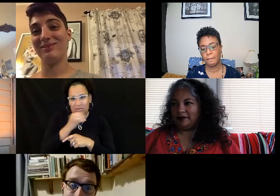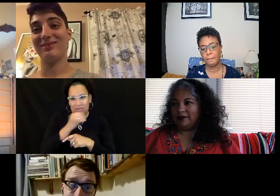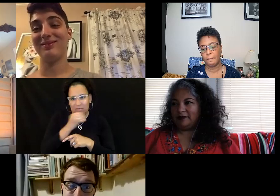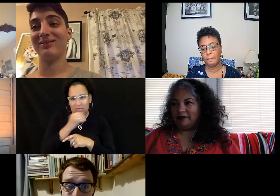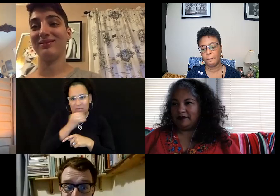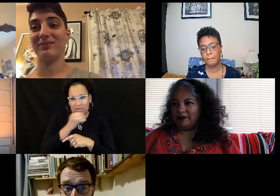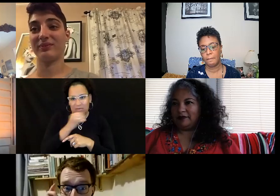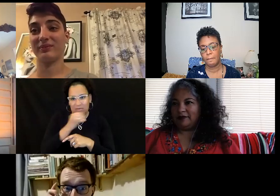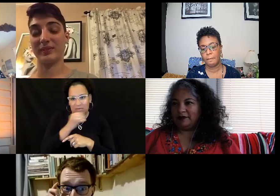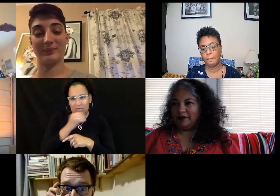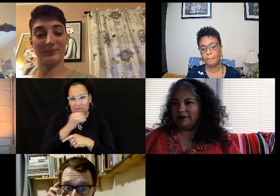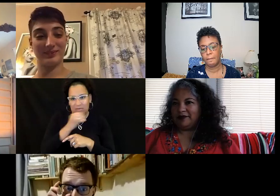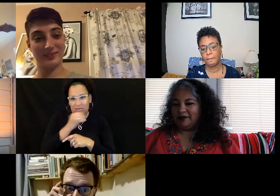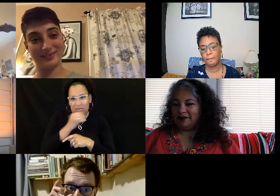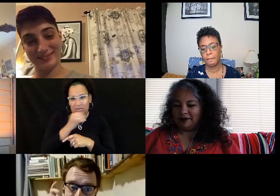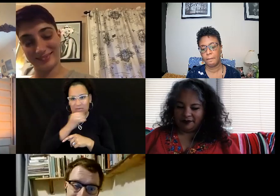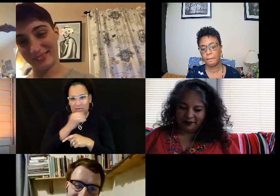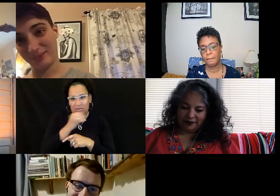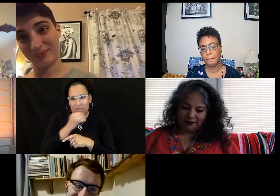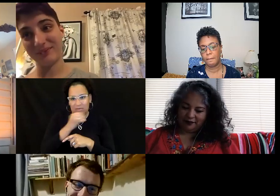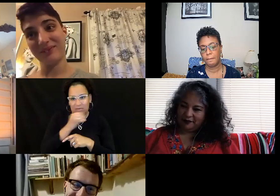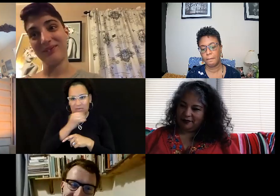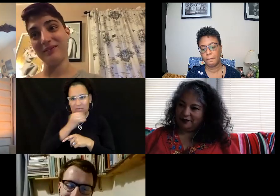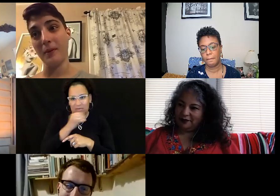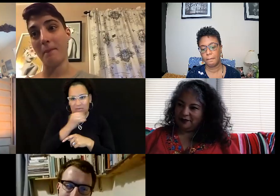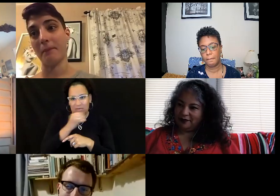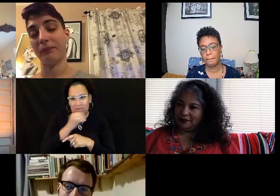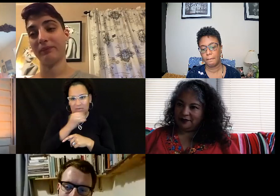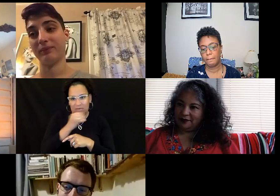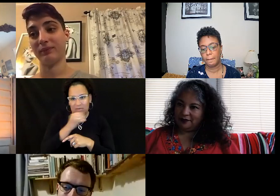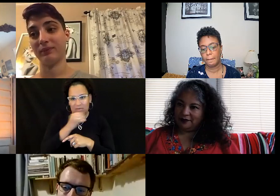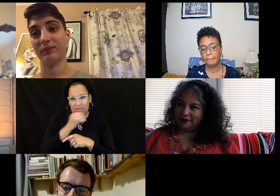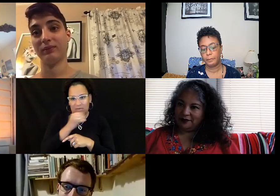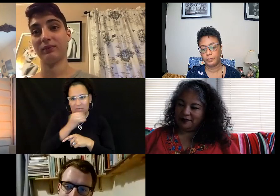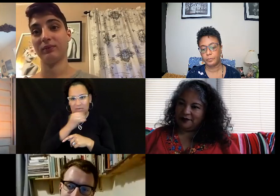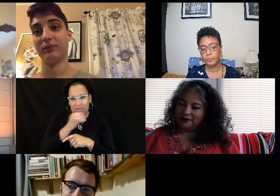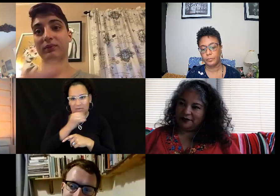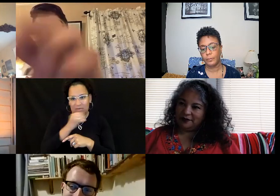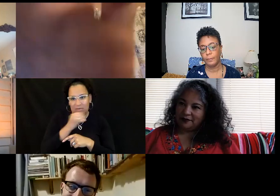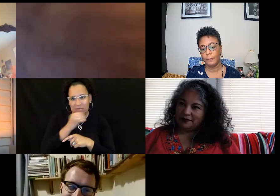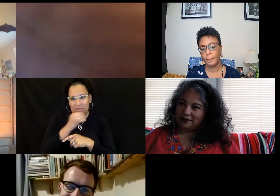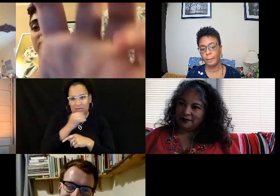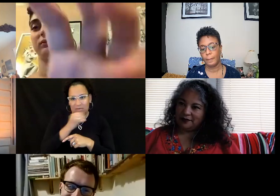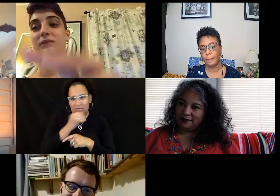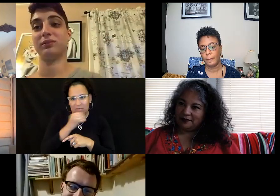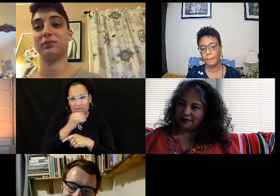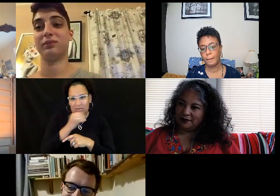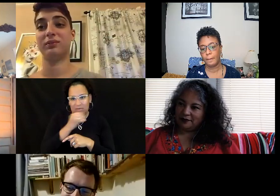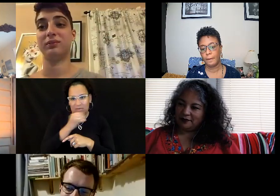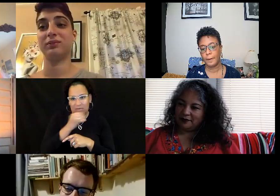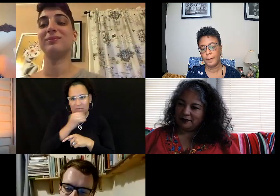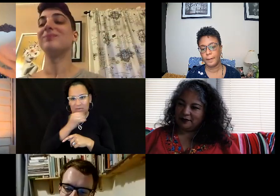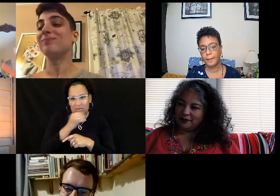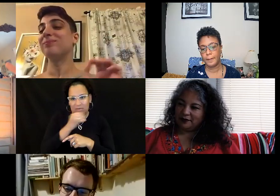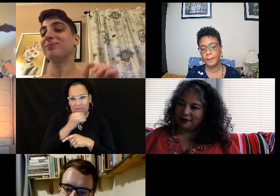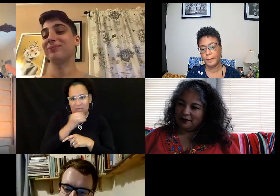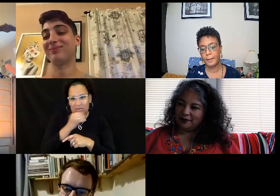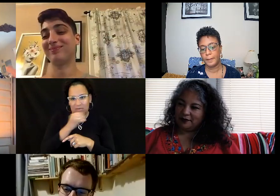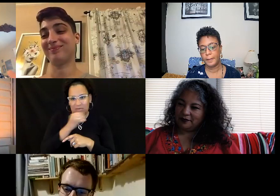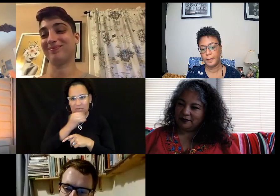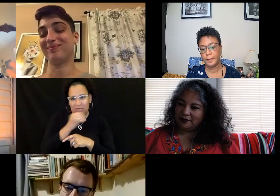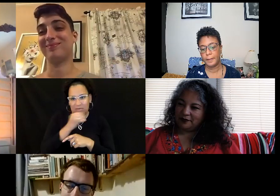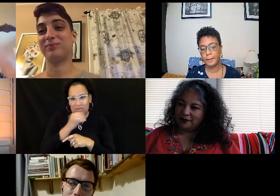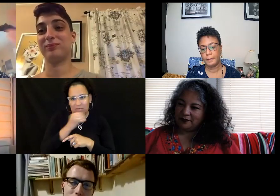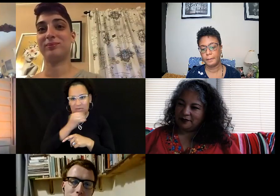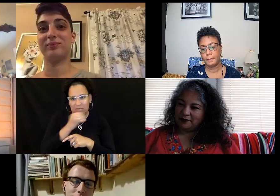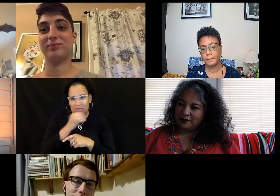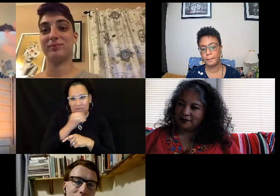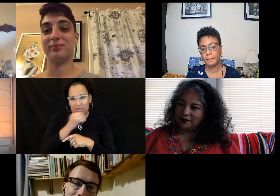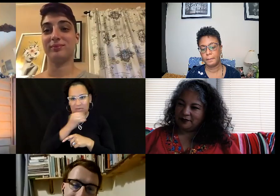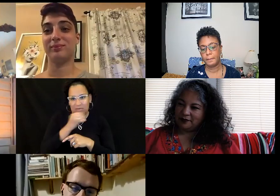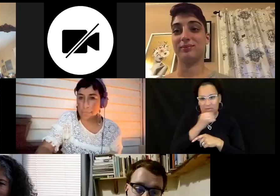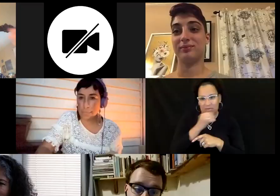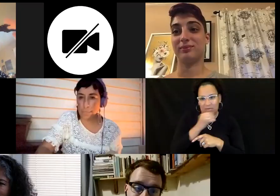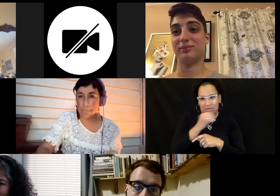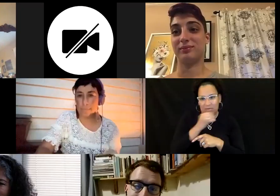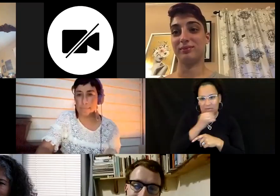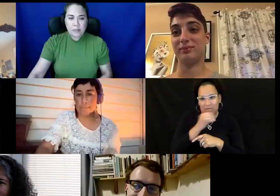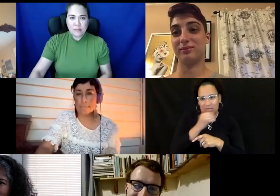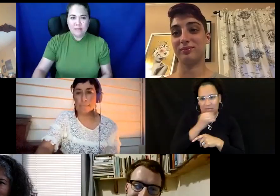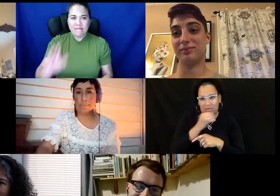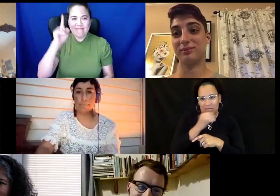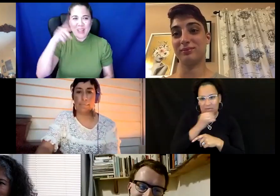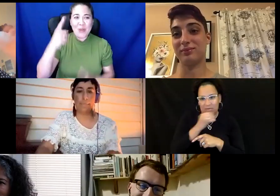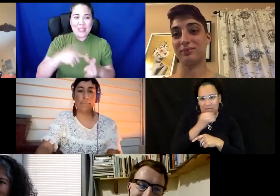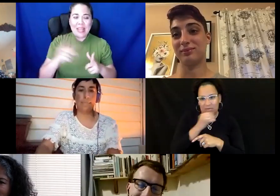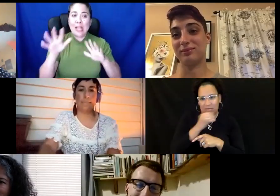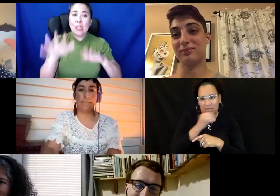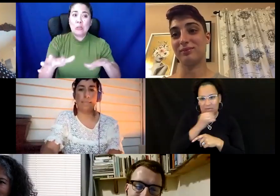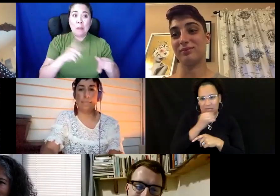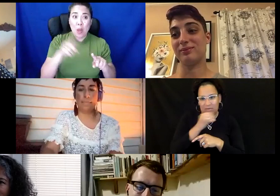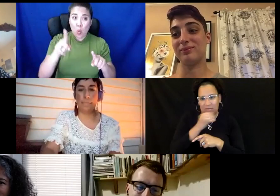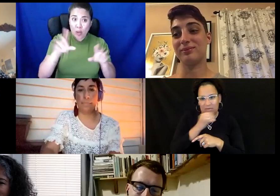Sheila Black: you're giving us a lot of time somebody said to me when you look at our glossiest schedule it doesn't look, I think it was you live it doesn't look like there's you know it looks like it's very civilized there's lots of downtime, but when you're actually going through it.